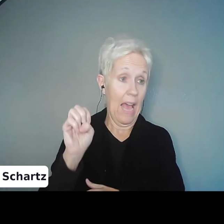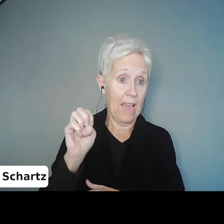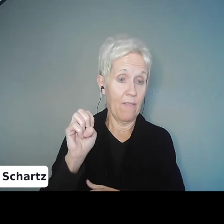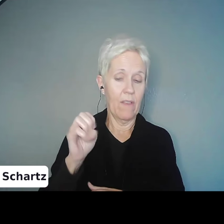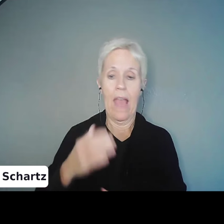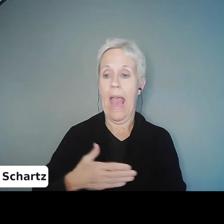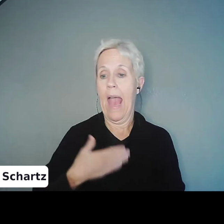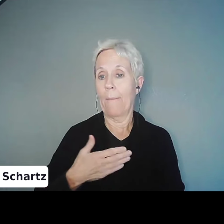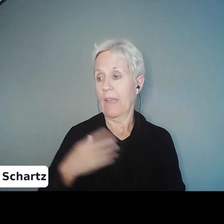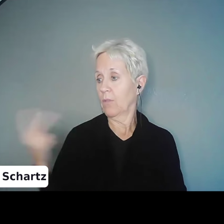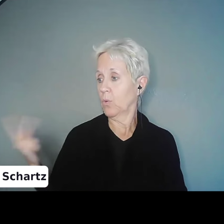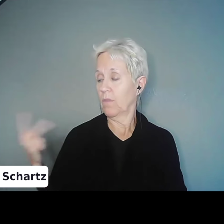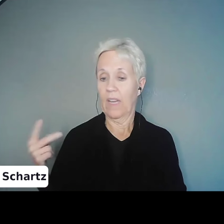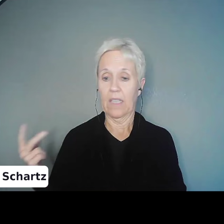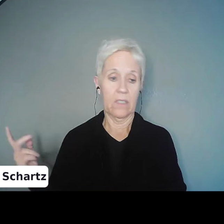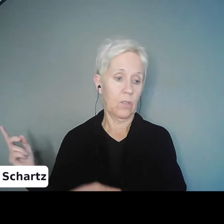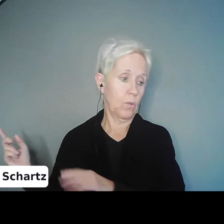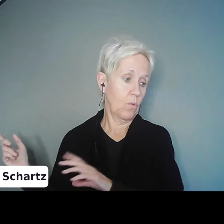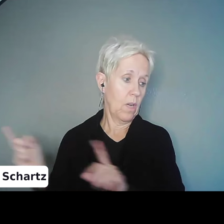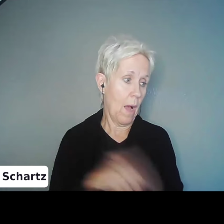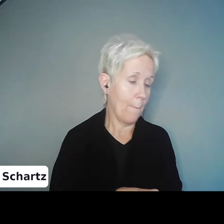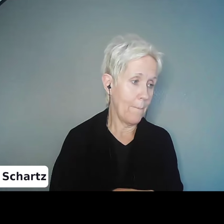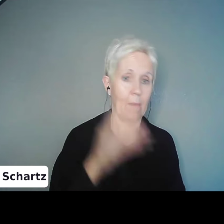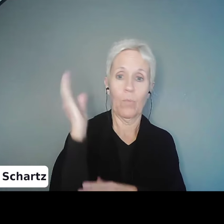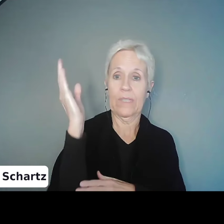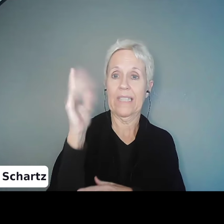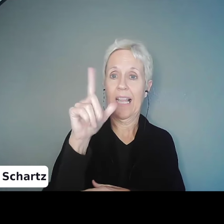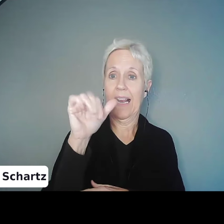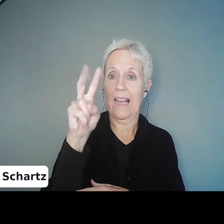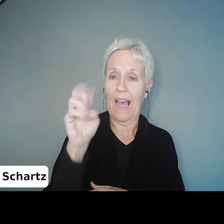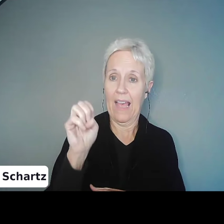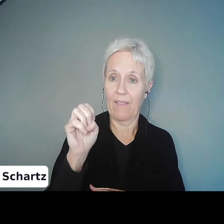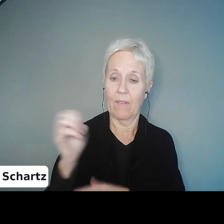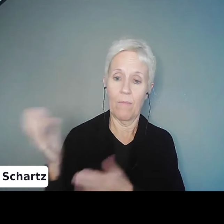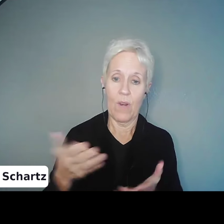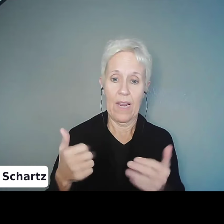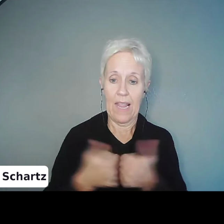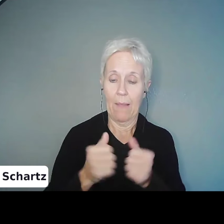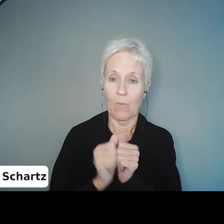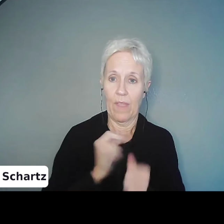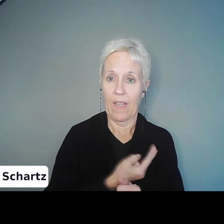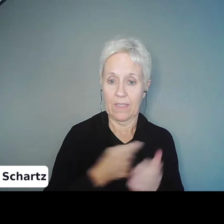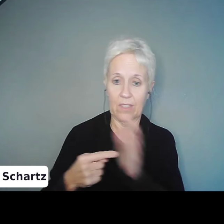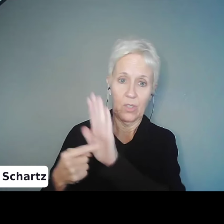And yeah, if you want us to bring the show live, please let us know.